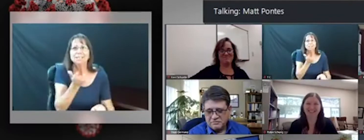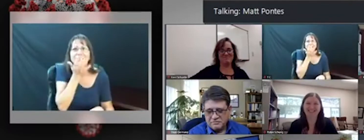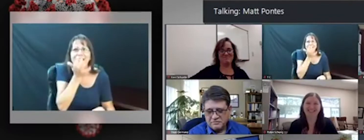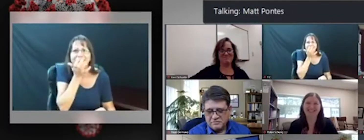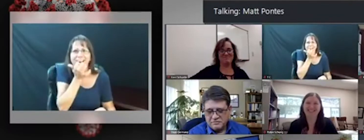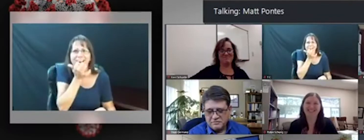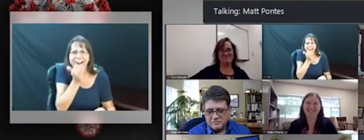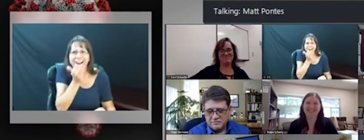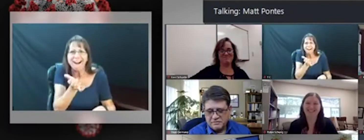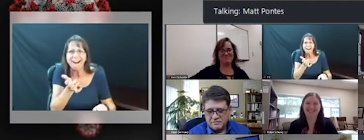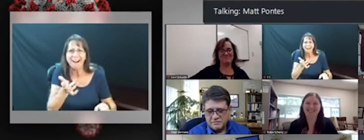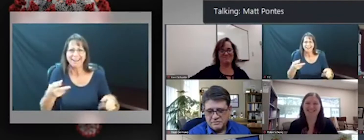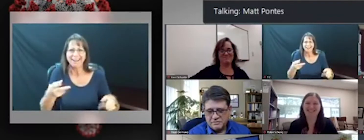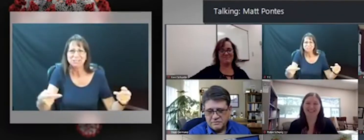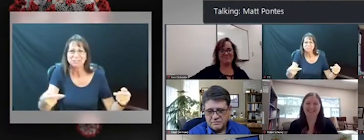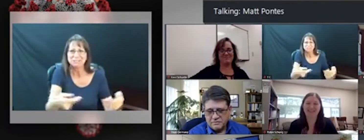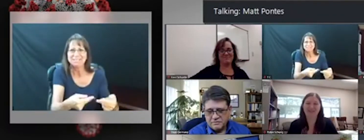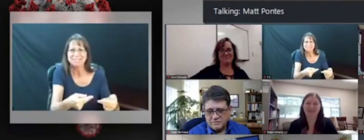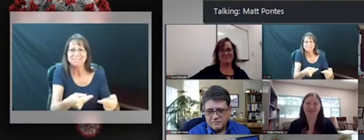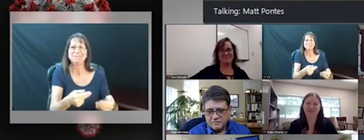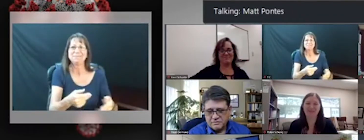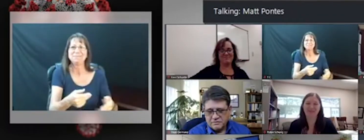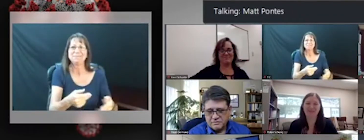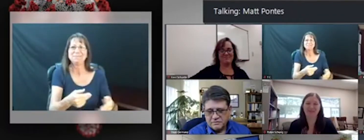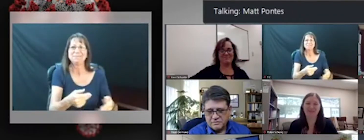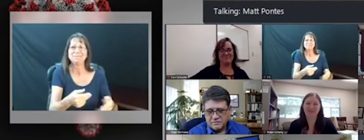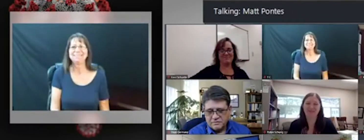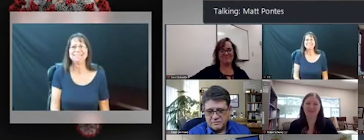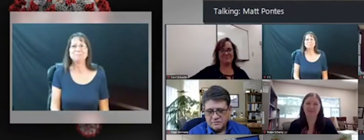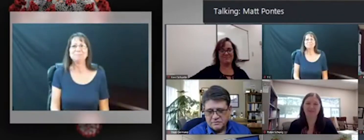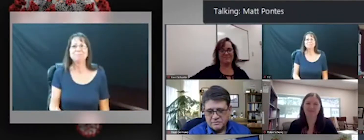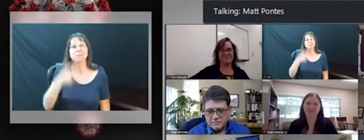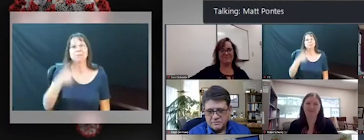no, Mike. In terms of patrols, yeah, there was an ask just to